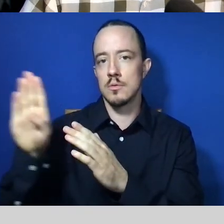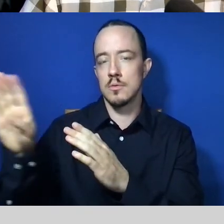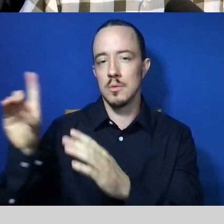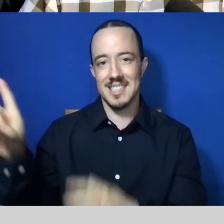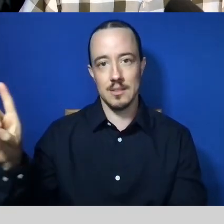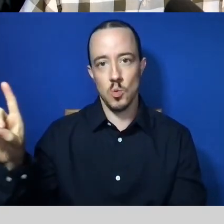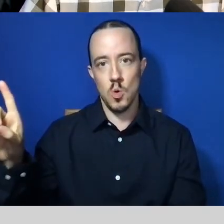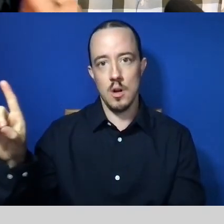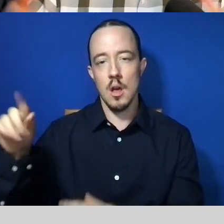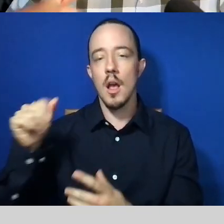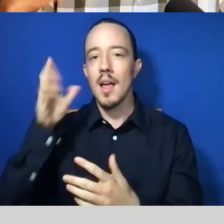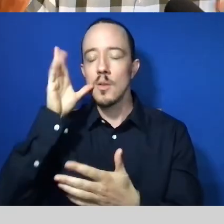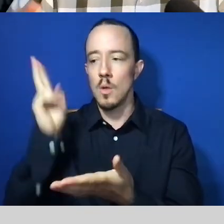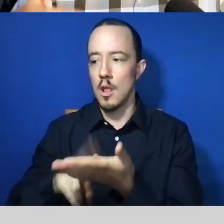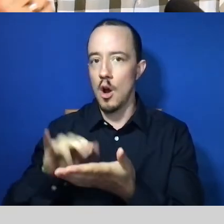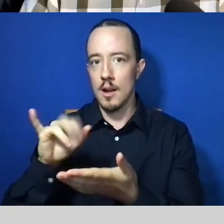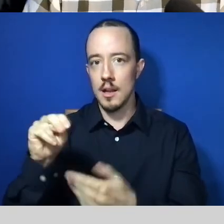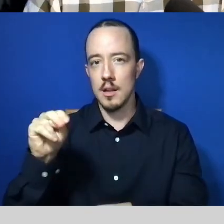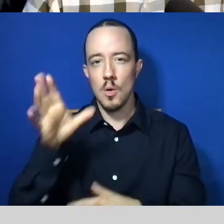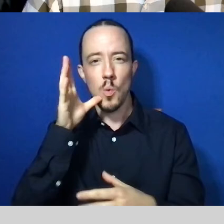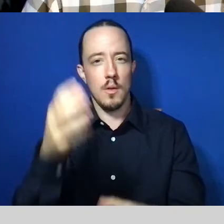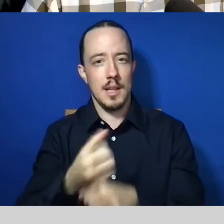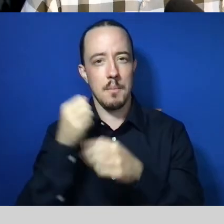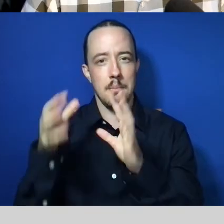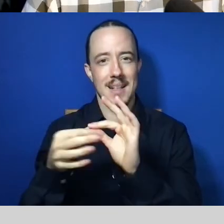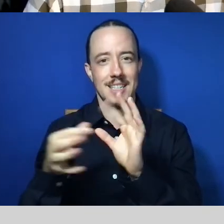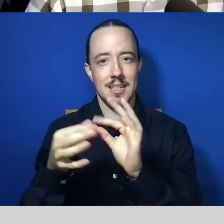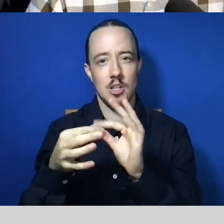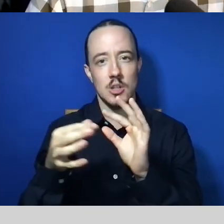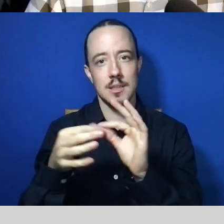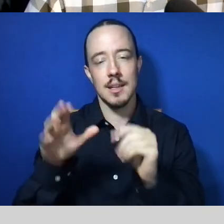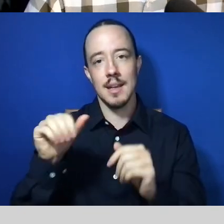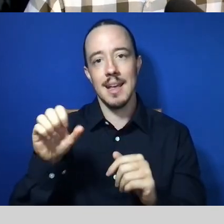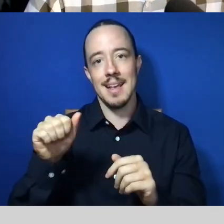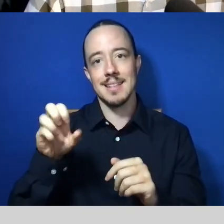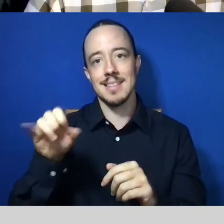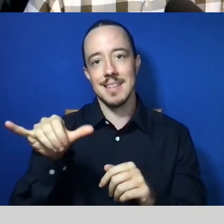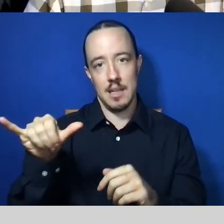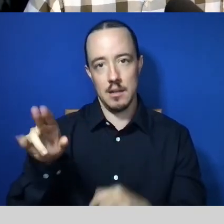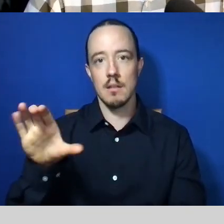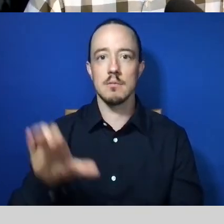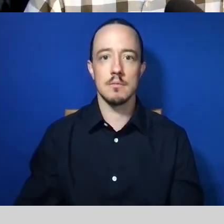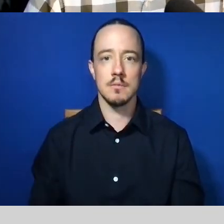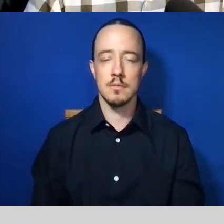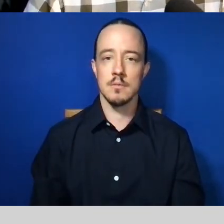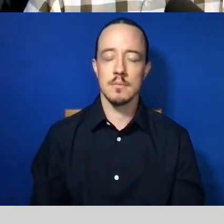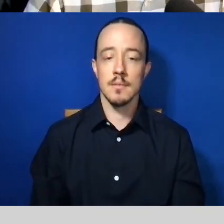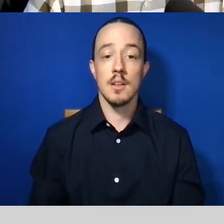and we started receiving messages all asynchronously. Same thing. It's nice to be able to use the same images here